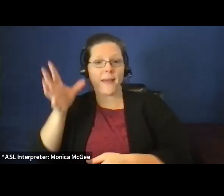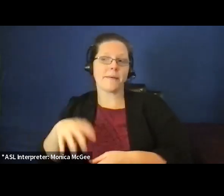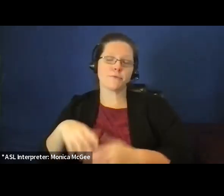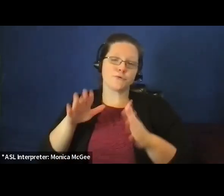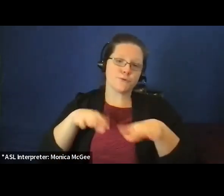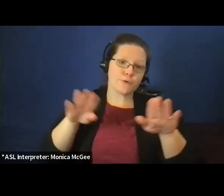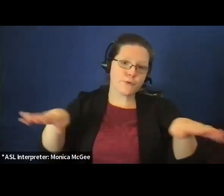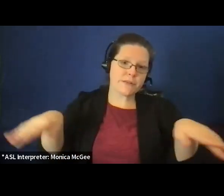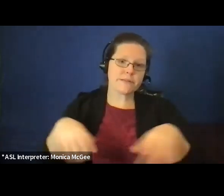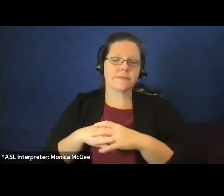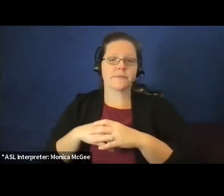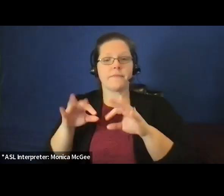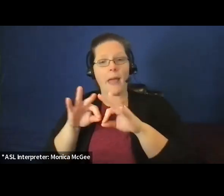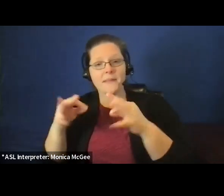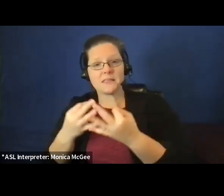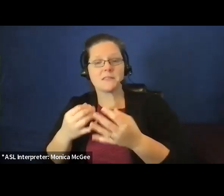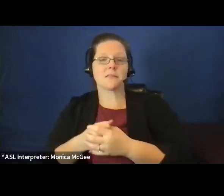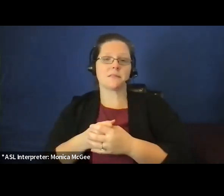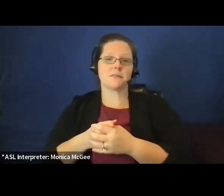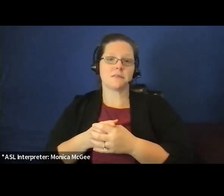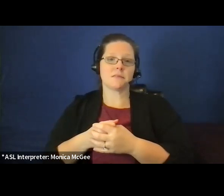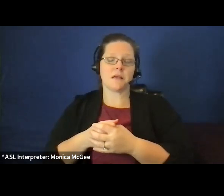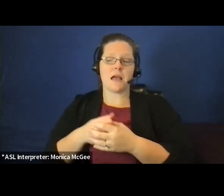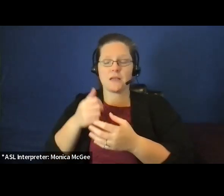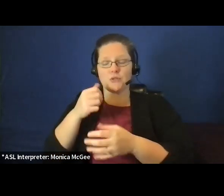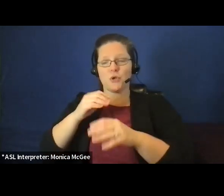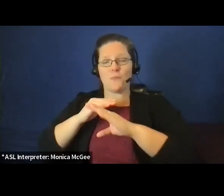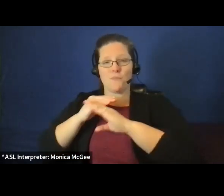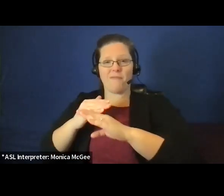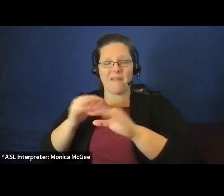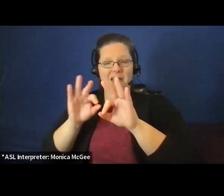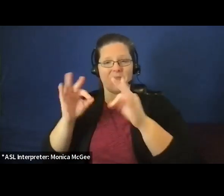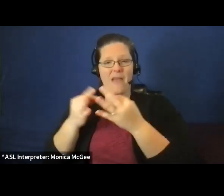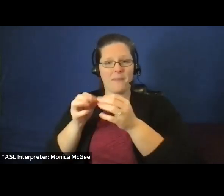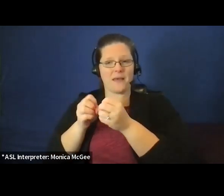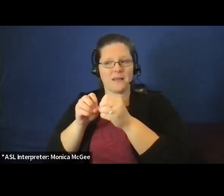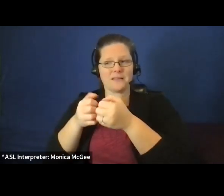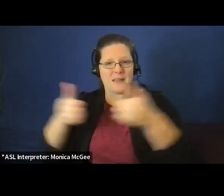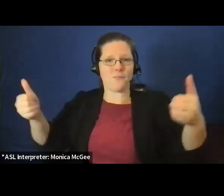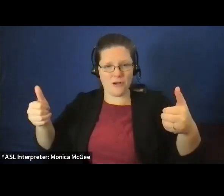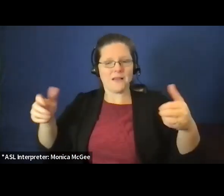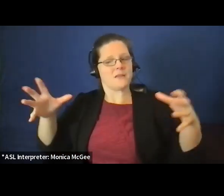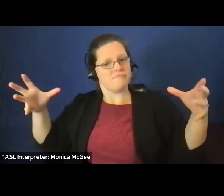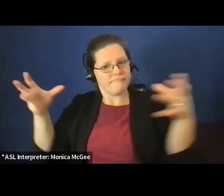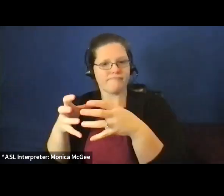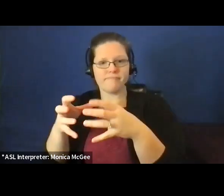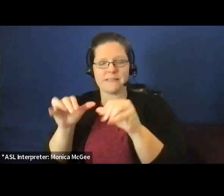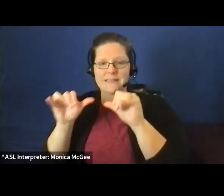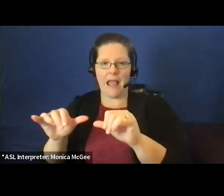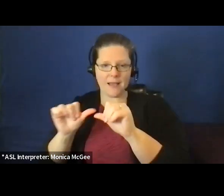shelter or at a shelter and need additional support, that happens.